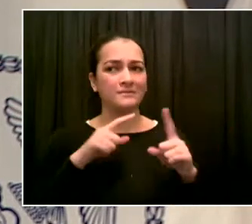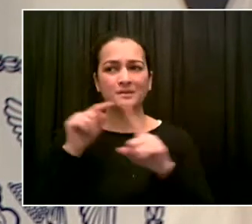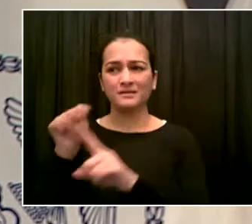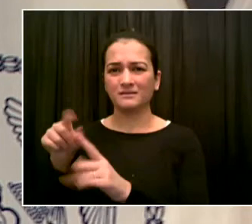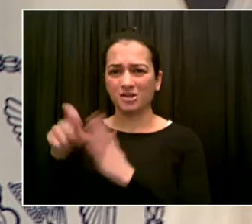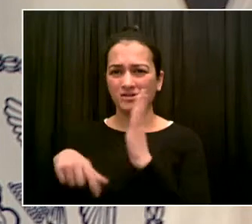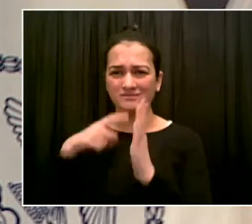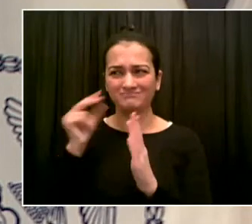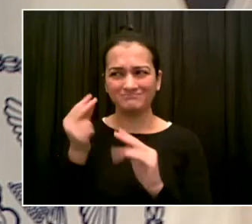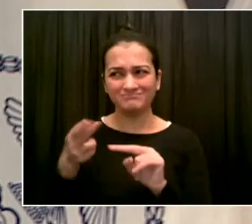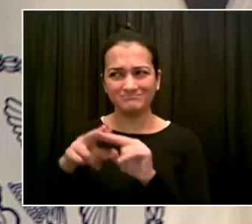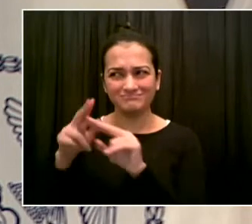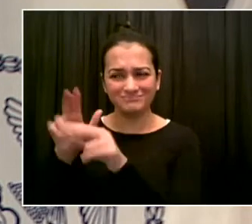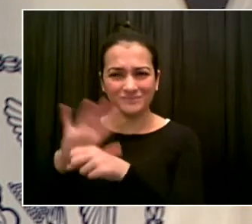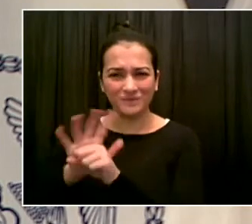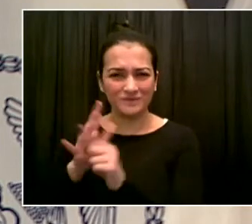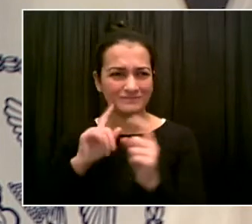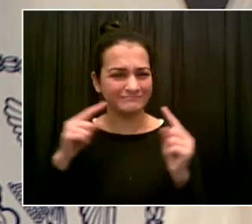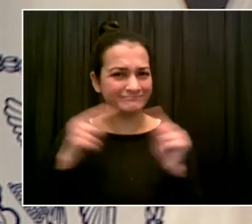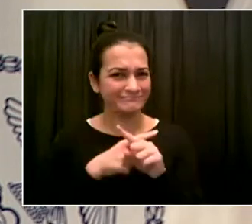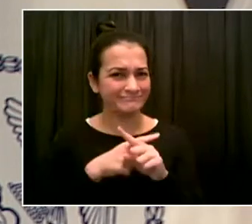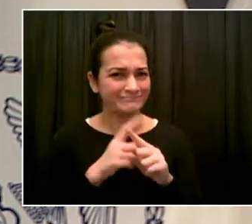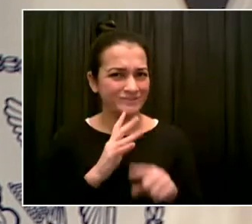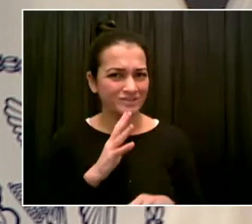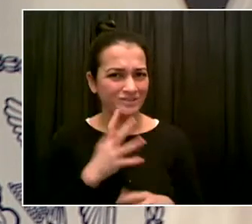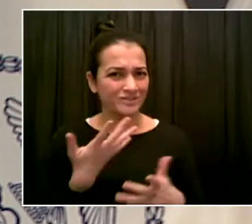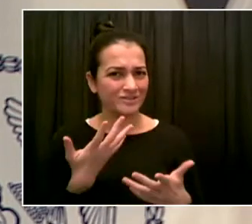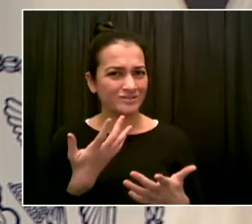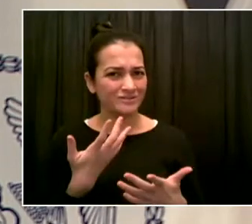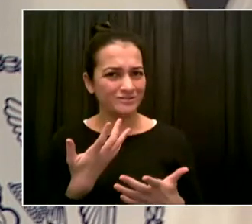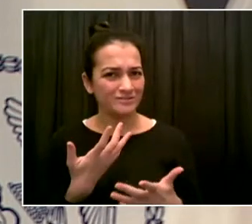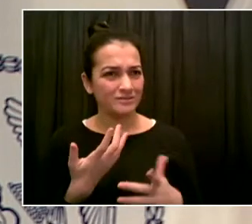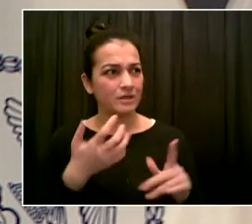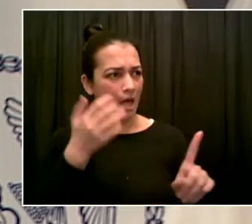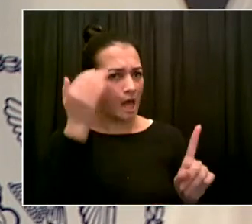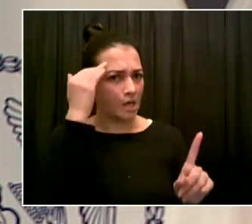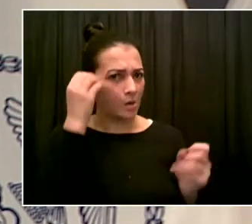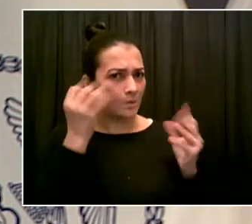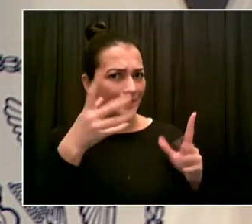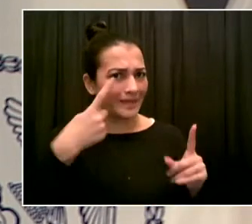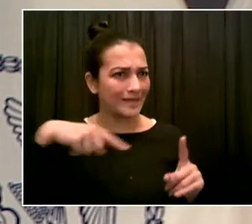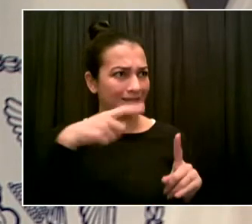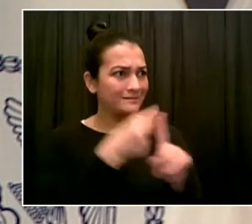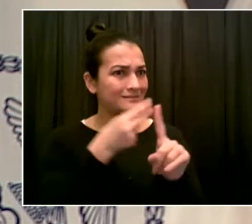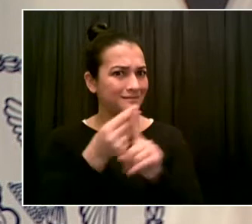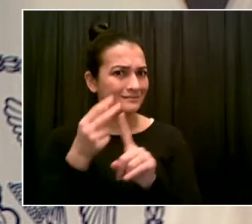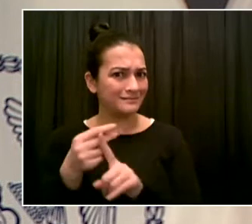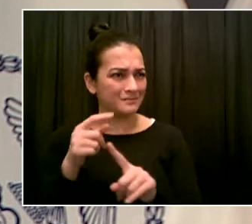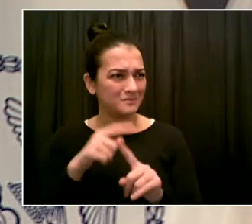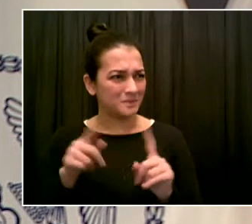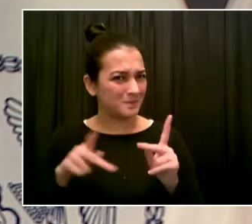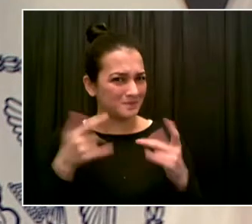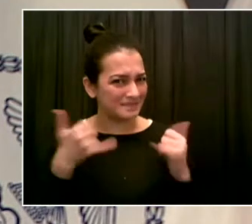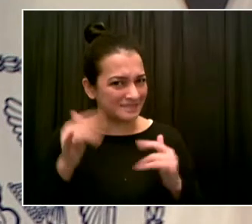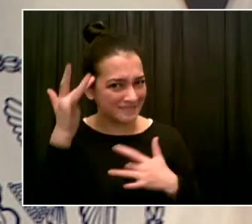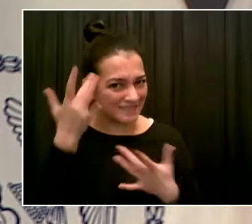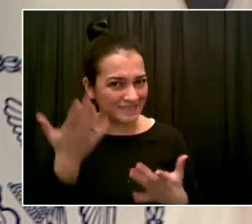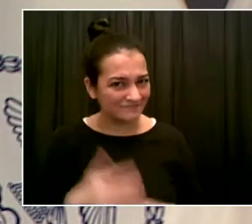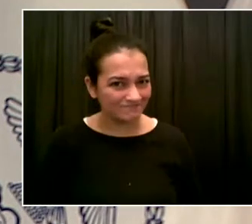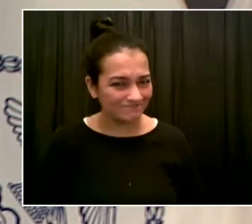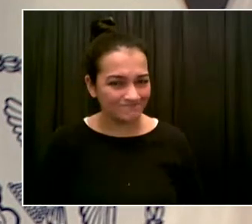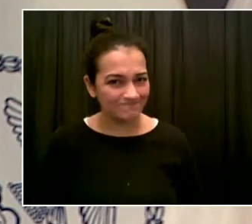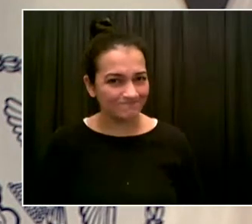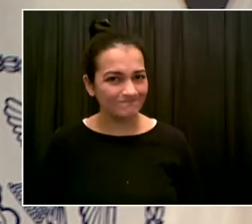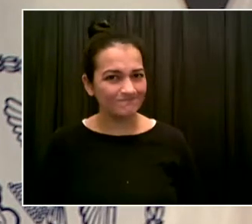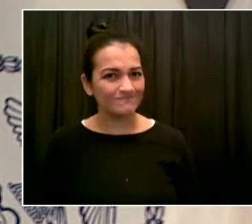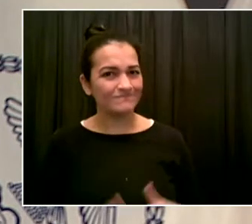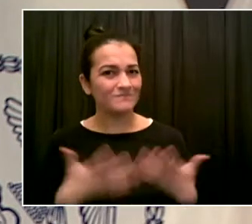NORMAL LIFE BUT